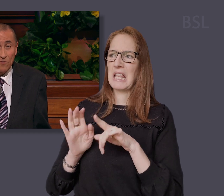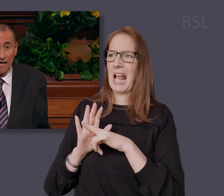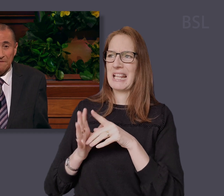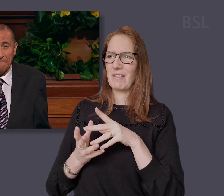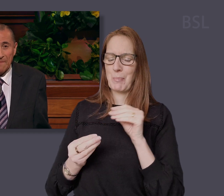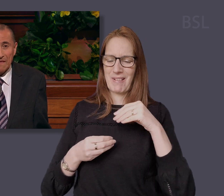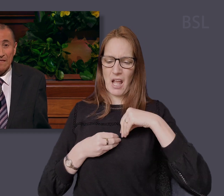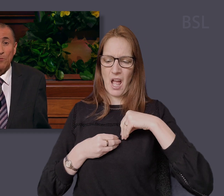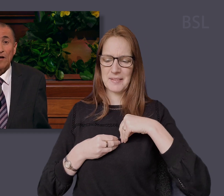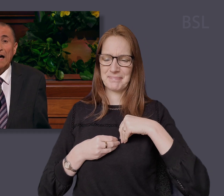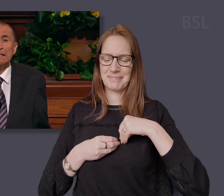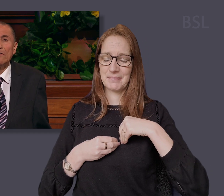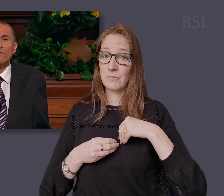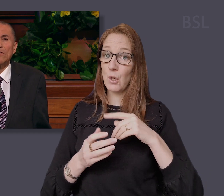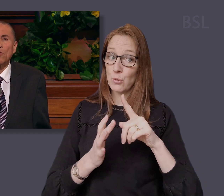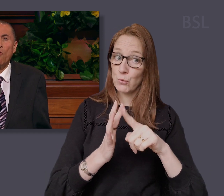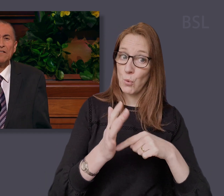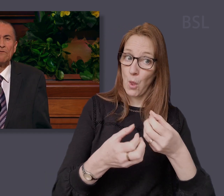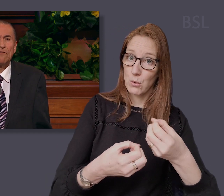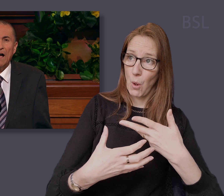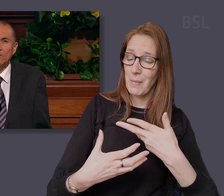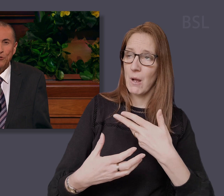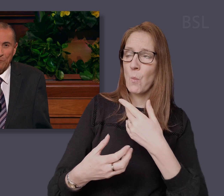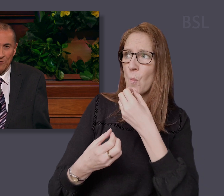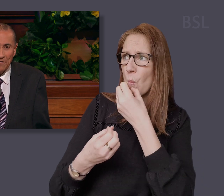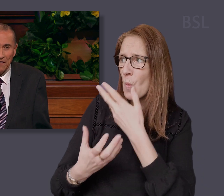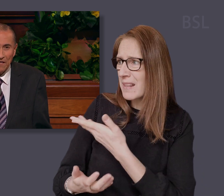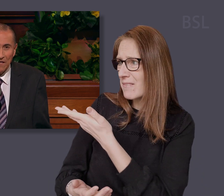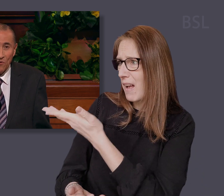Julia spoke highly of this wonderful undershepherd,